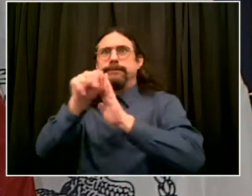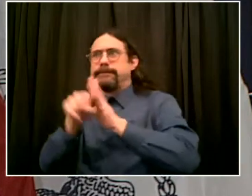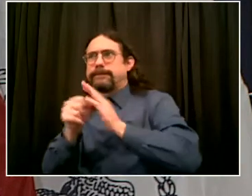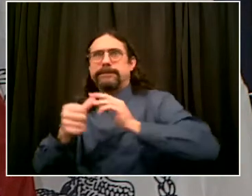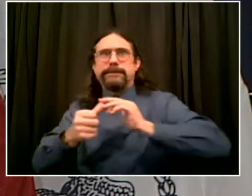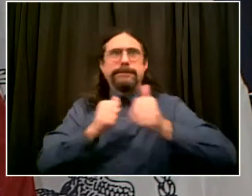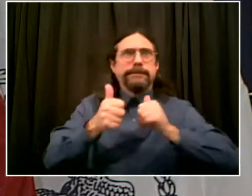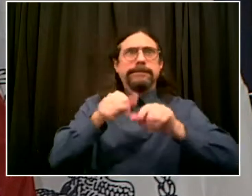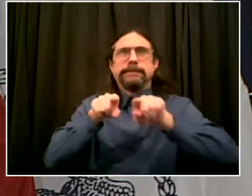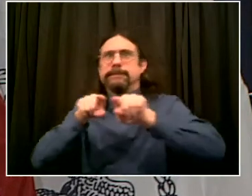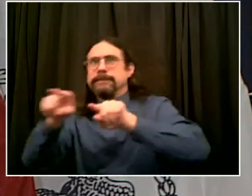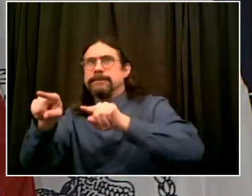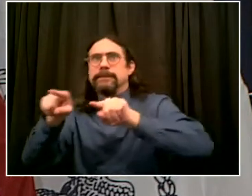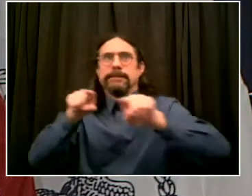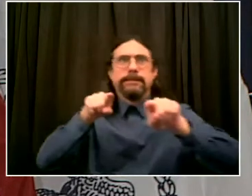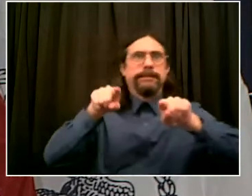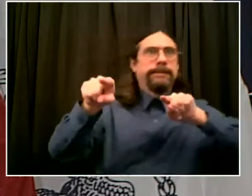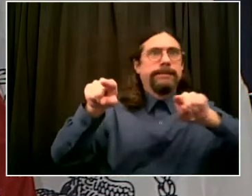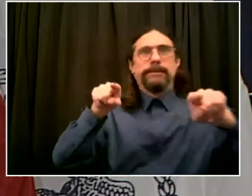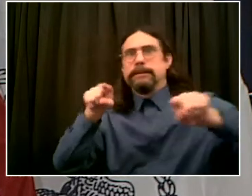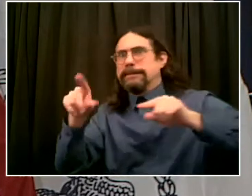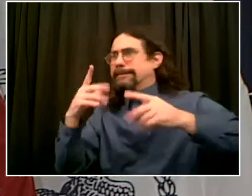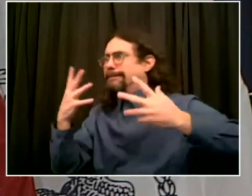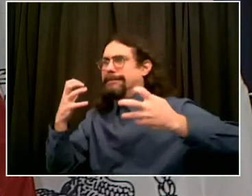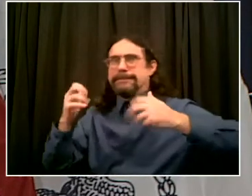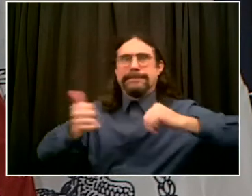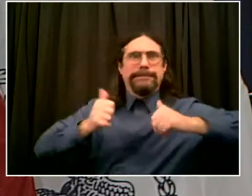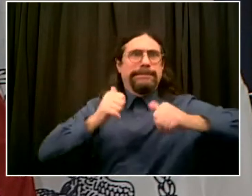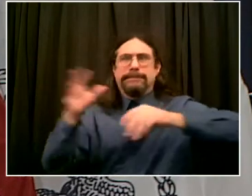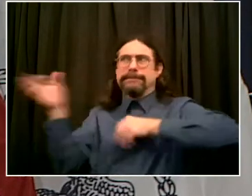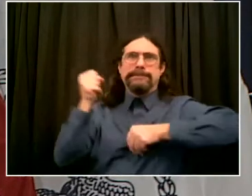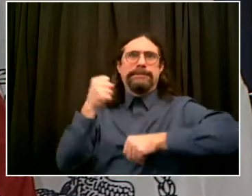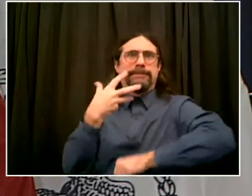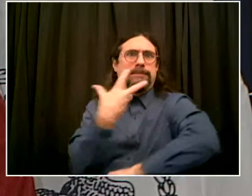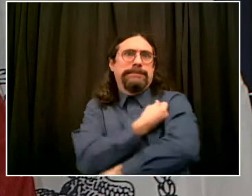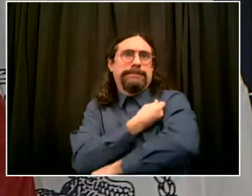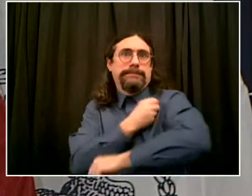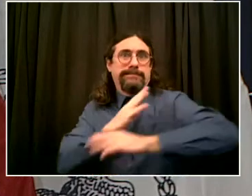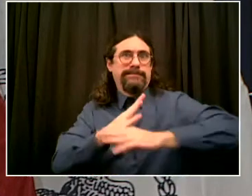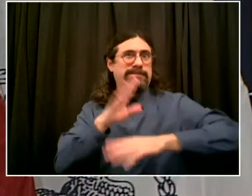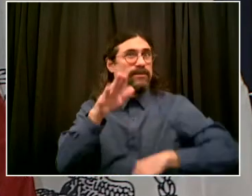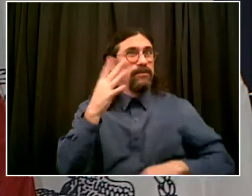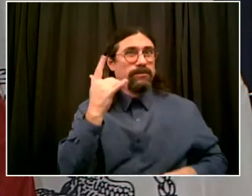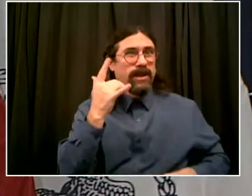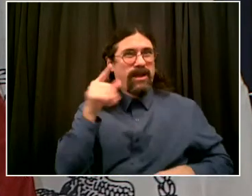VACCINATED THE STSTTEA HAS ONLY